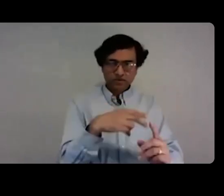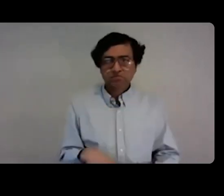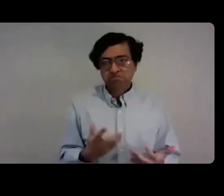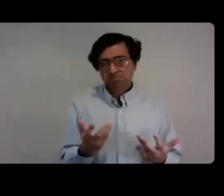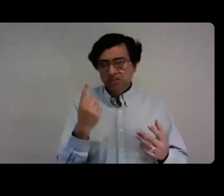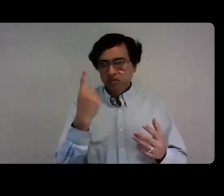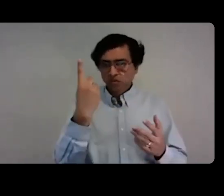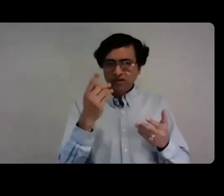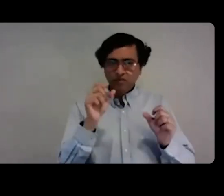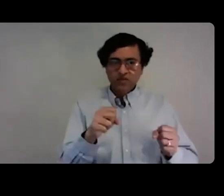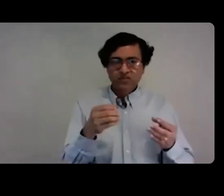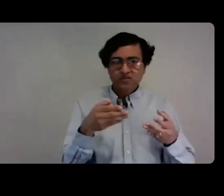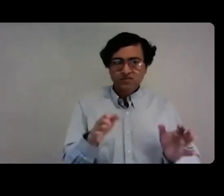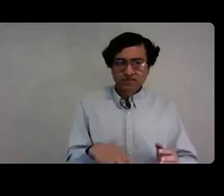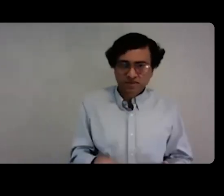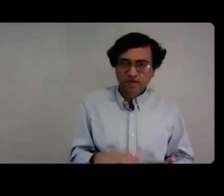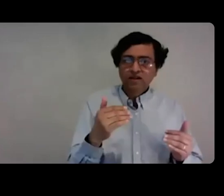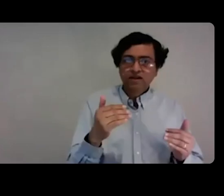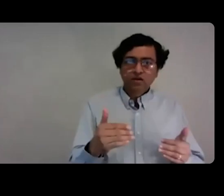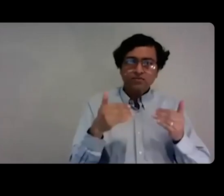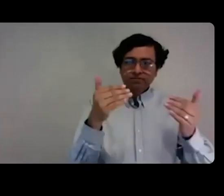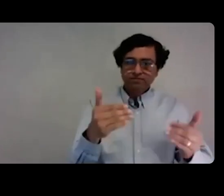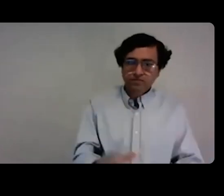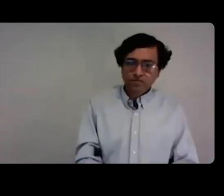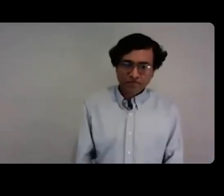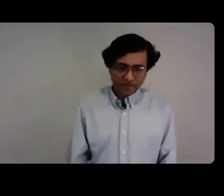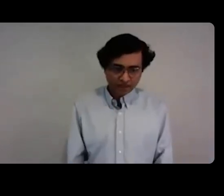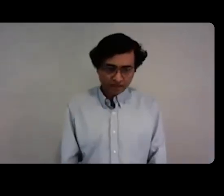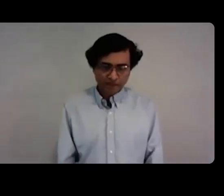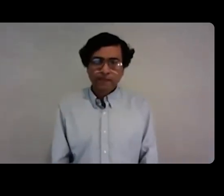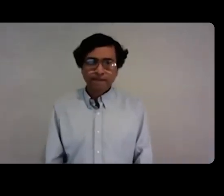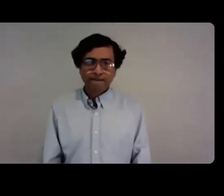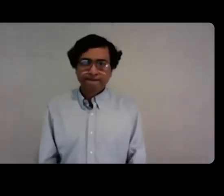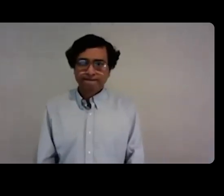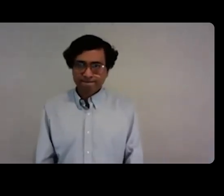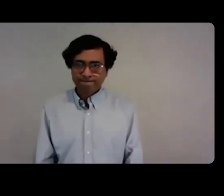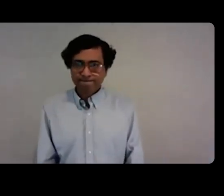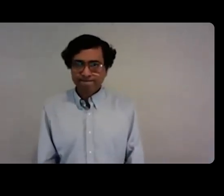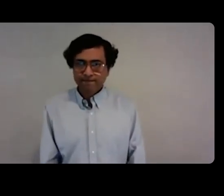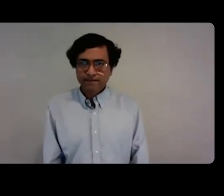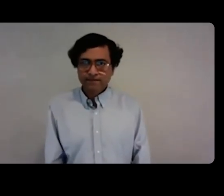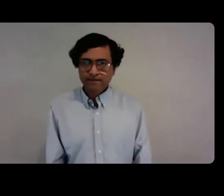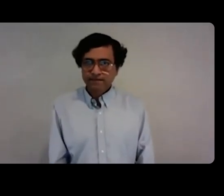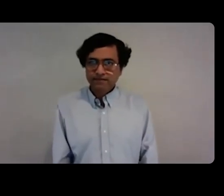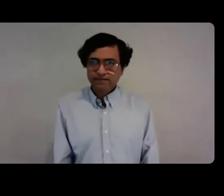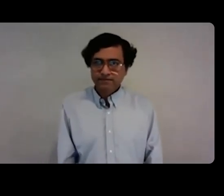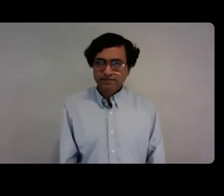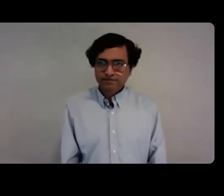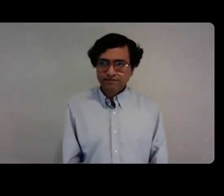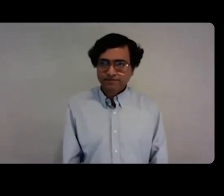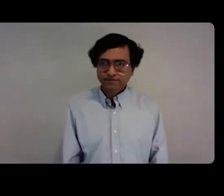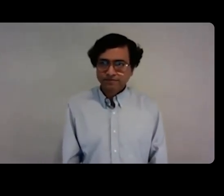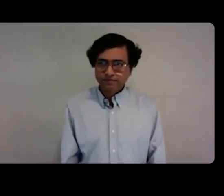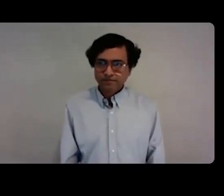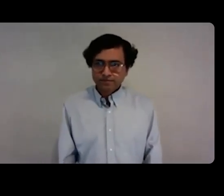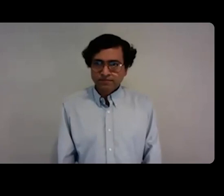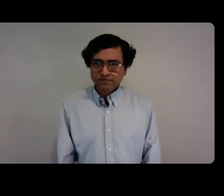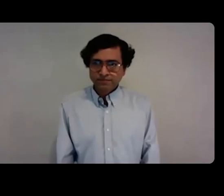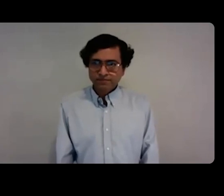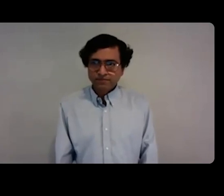between the interpreter and the content. That is a possible way to help mitigate some of the issues in mainstream settings for deaf students.